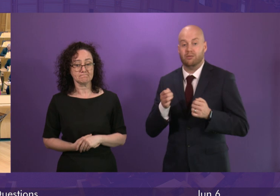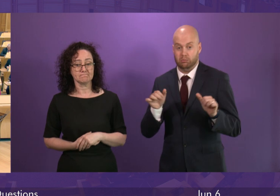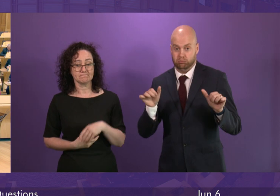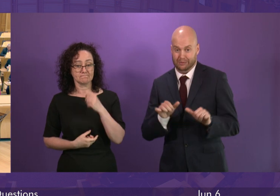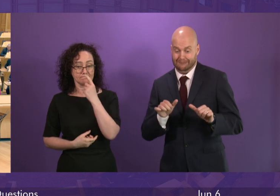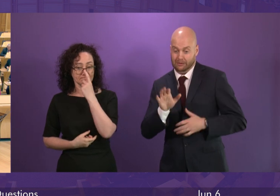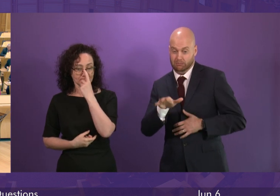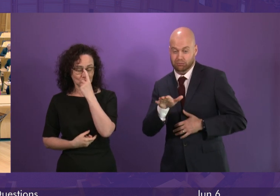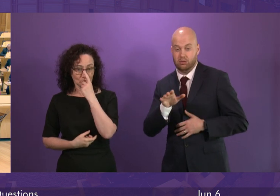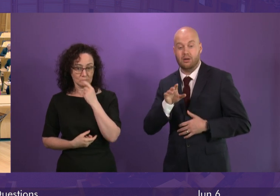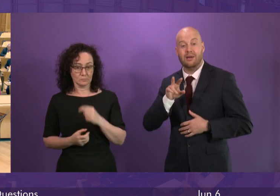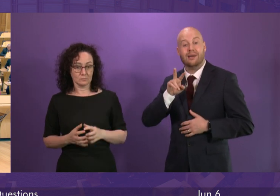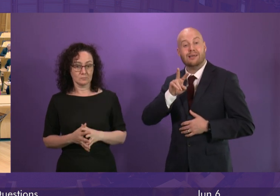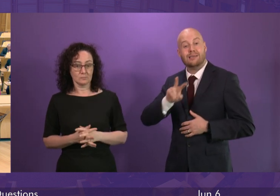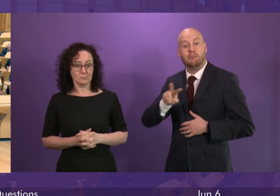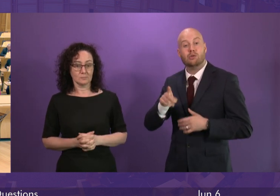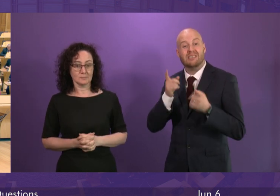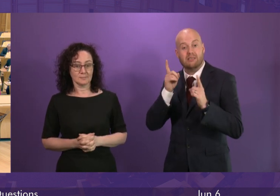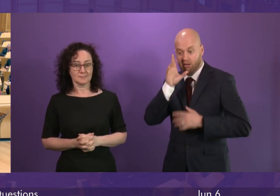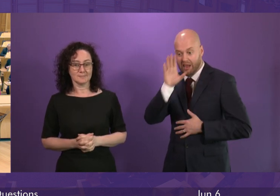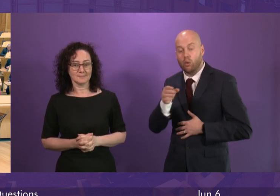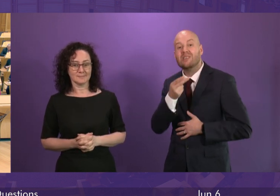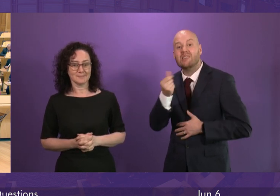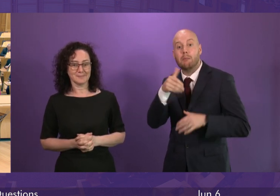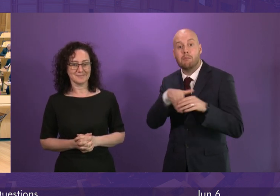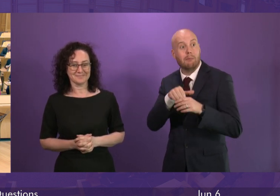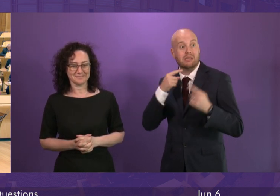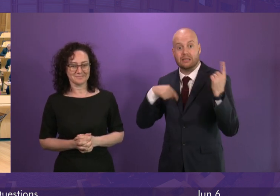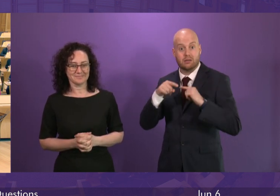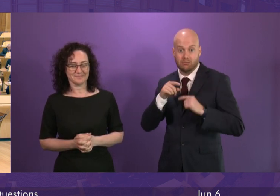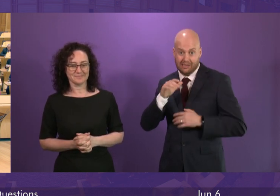Mr Swinney, but some members cannot quite hear you. It is just when you are swivelling,